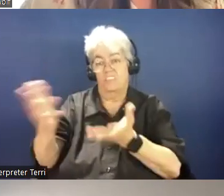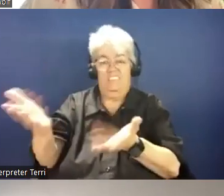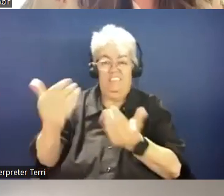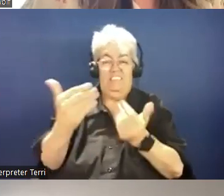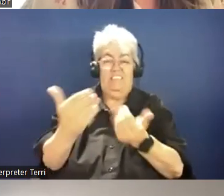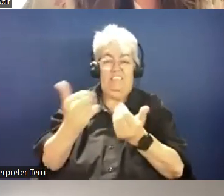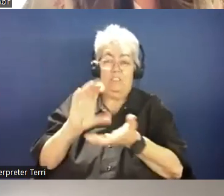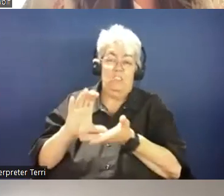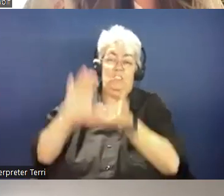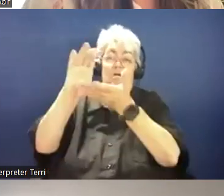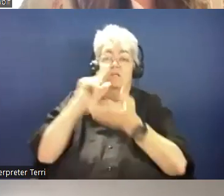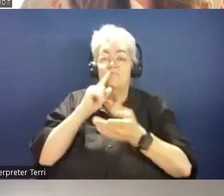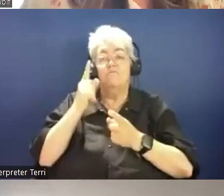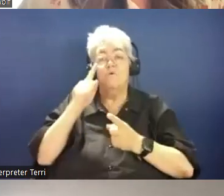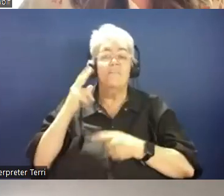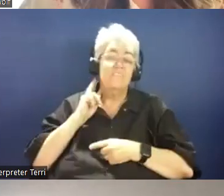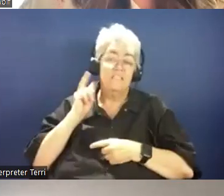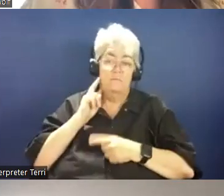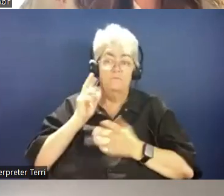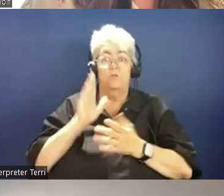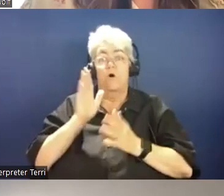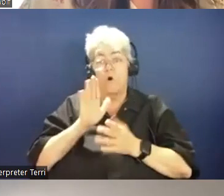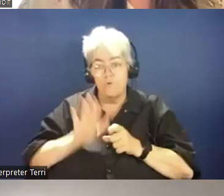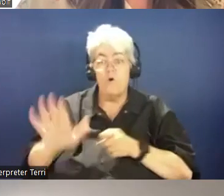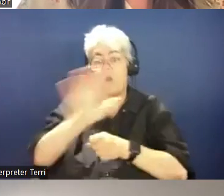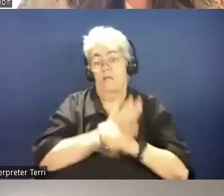So really great win and an effort that we plan to continue on in the future.